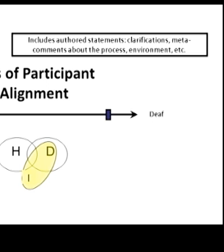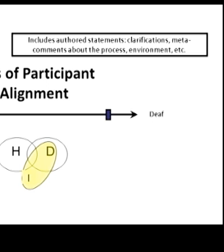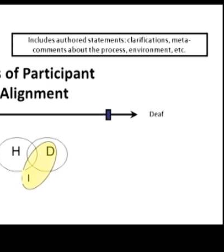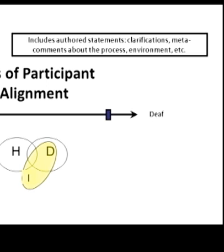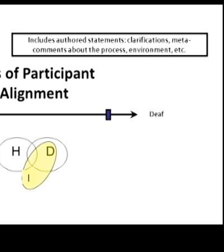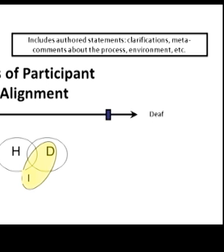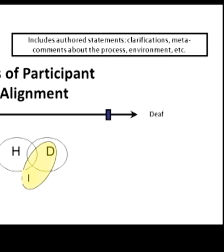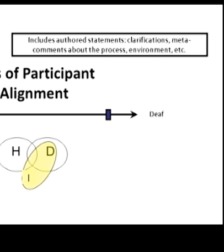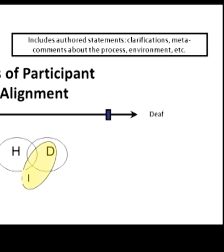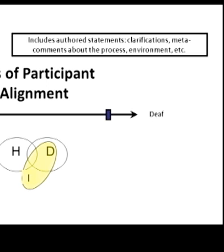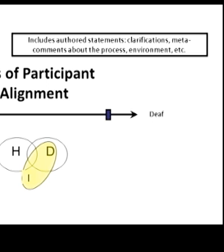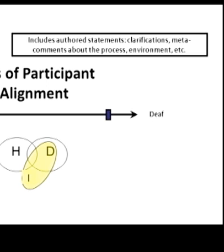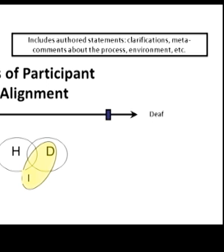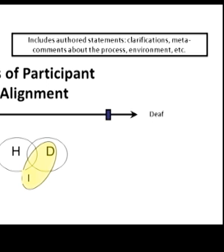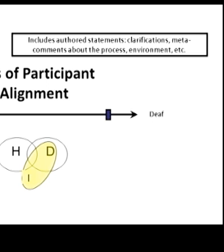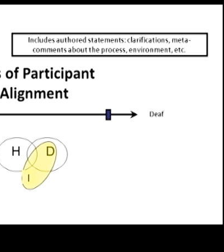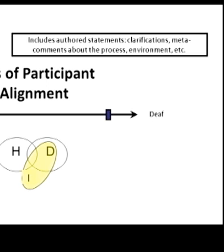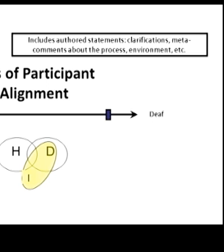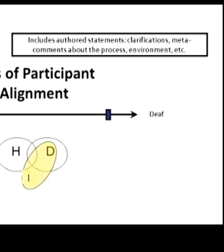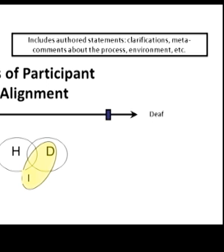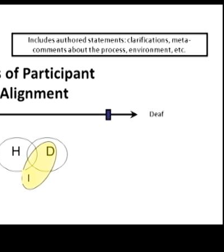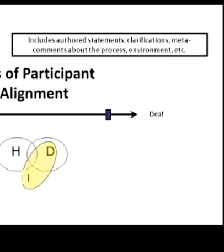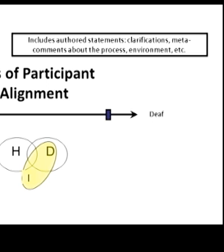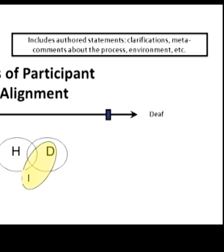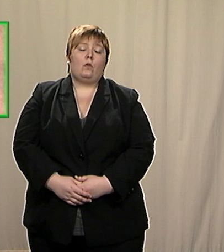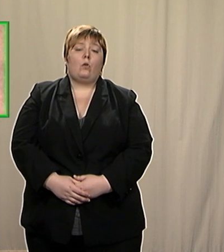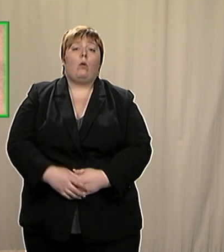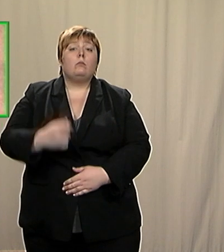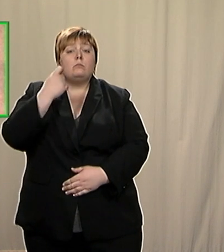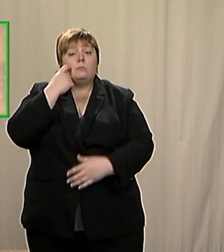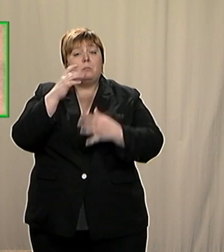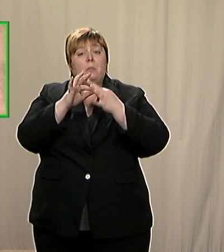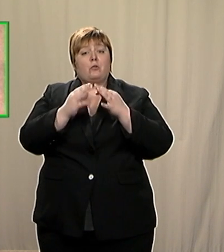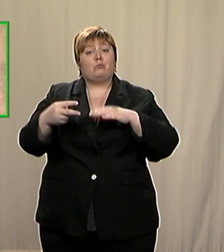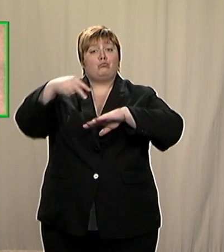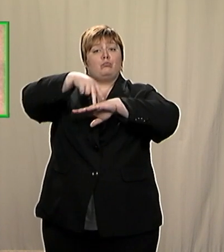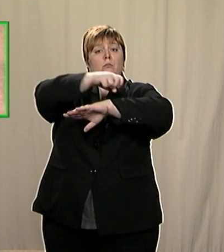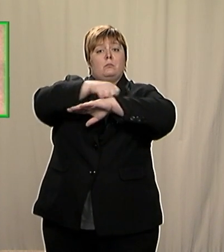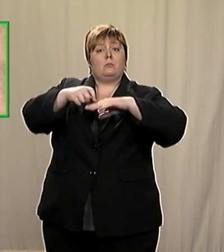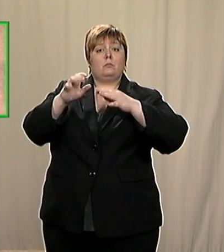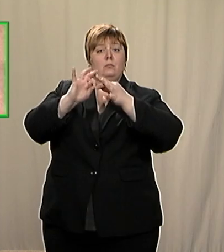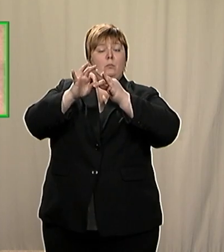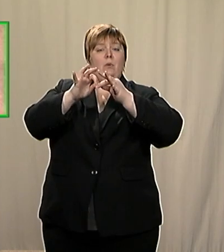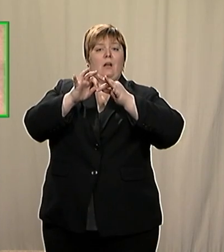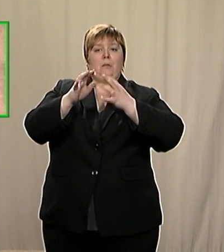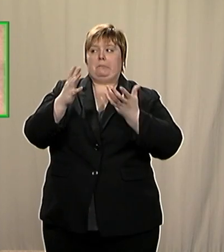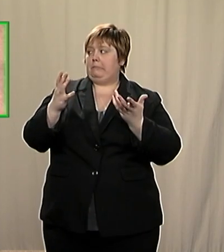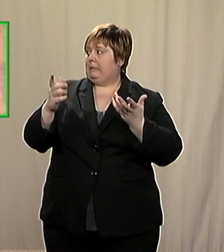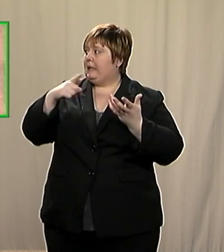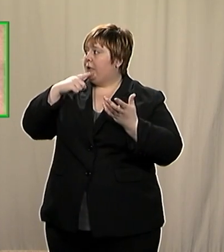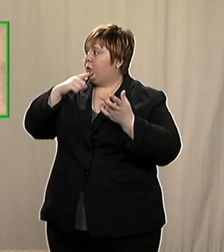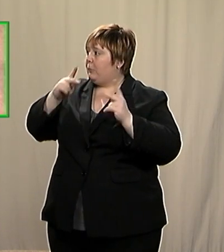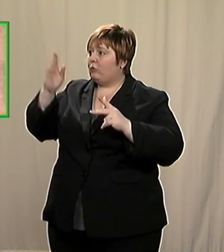It might be an example with a platform interpreter, where I have no or little opportunity to stop the hearing person,